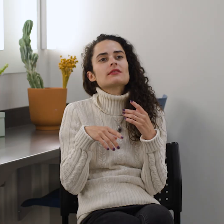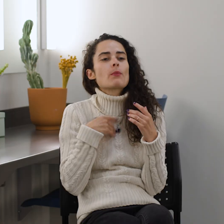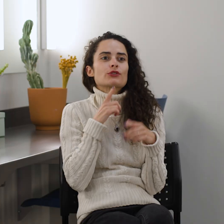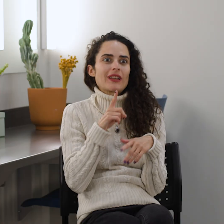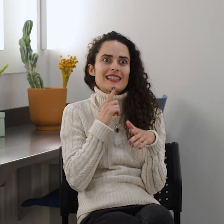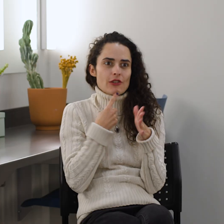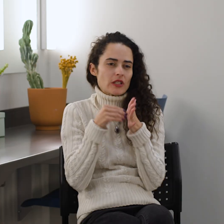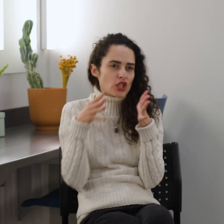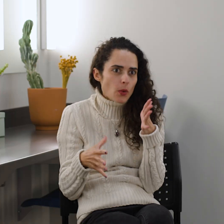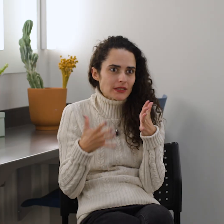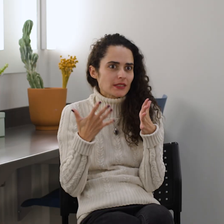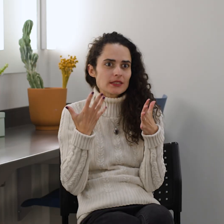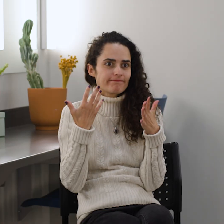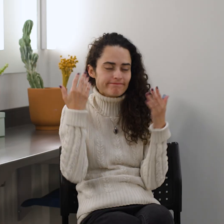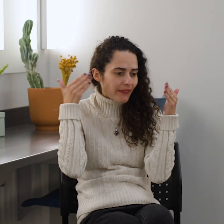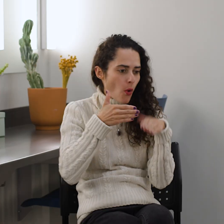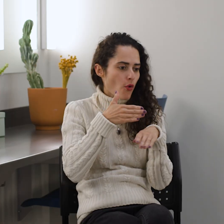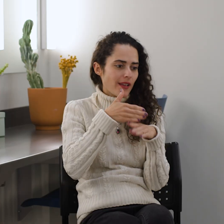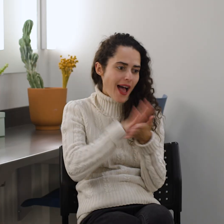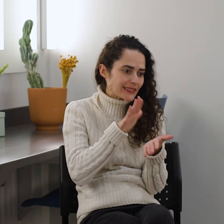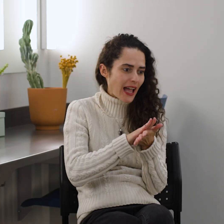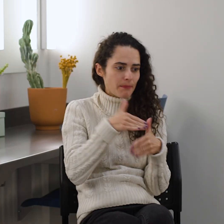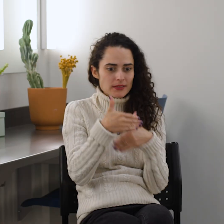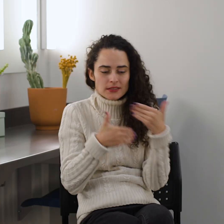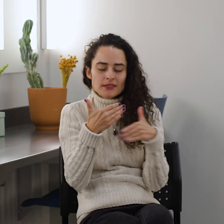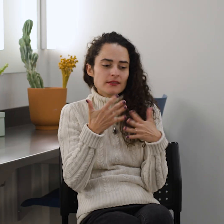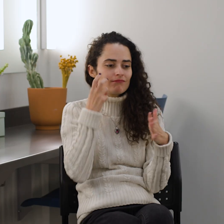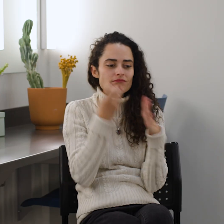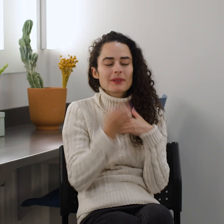I was a really serious student, always really focused on academics.